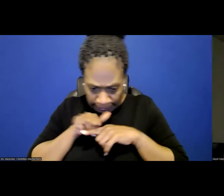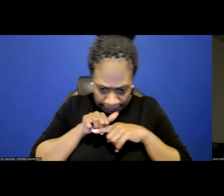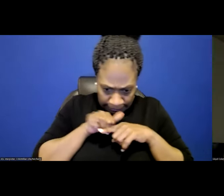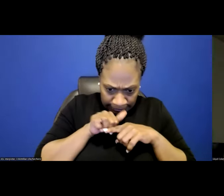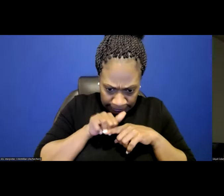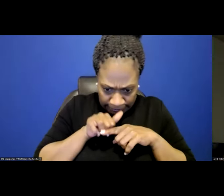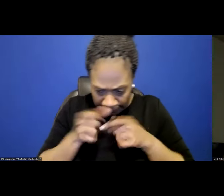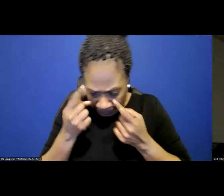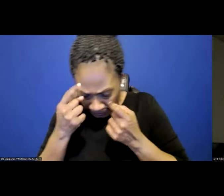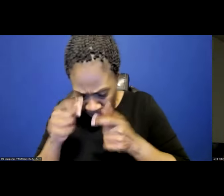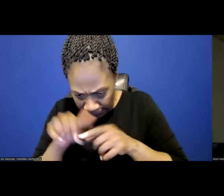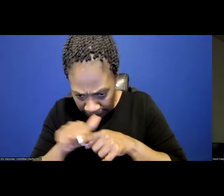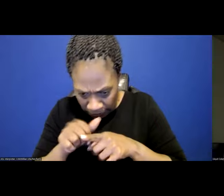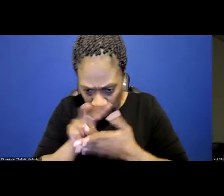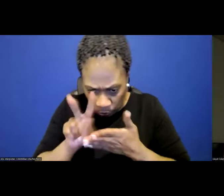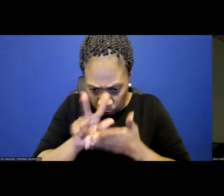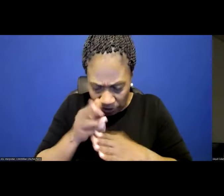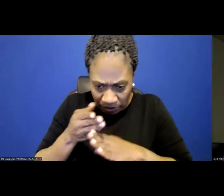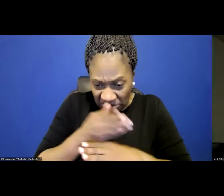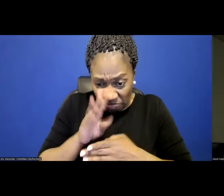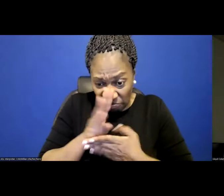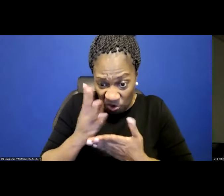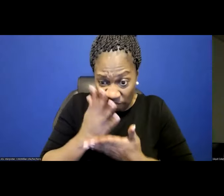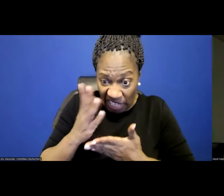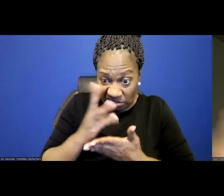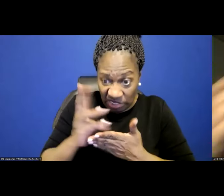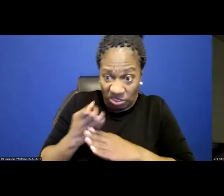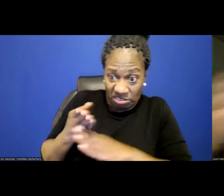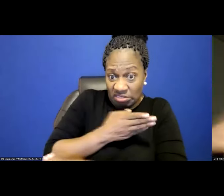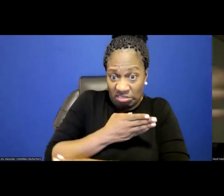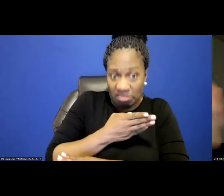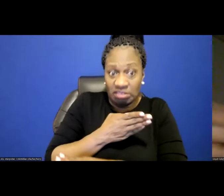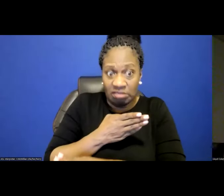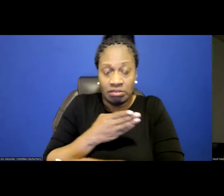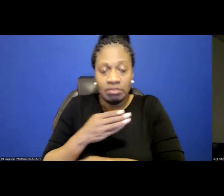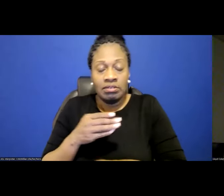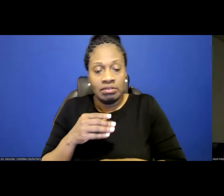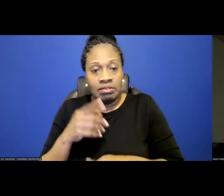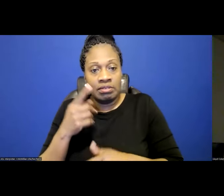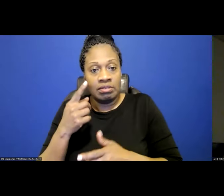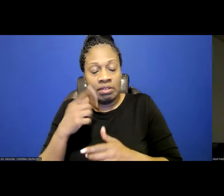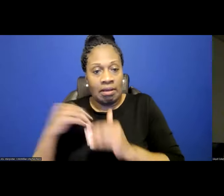sort of two to three weeks, sometimes four or five, six weeks maybe ahead of what a colleague would be doing